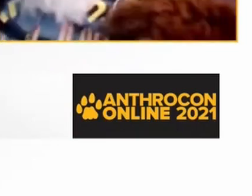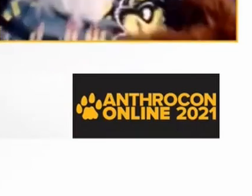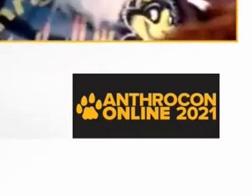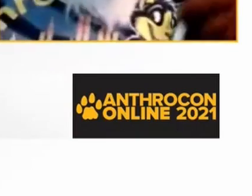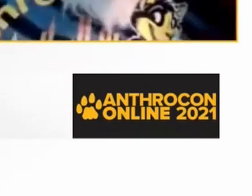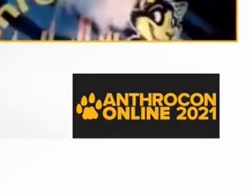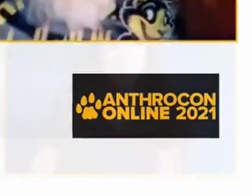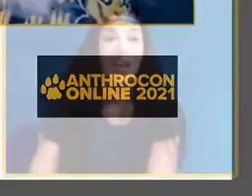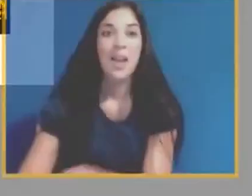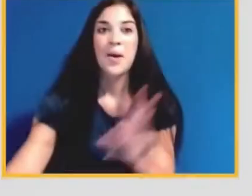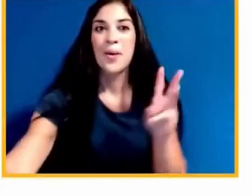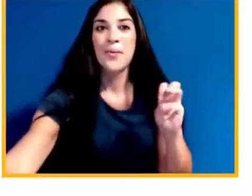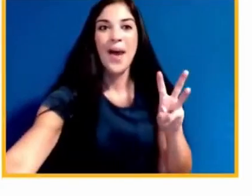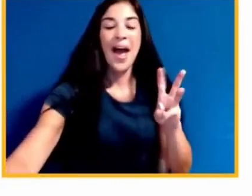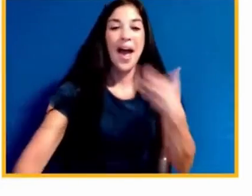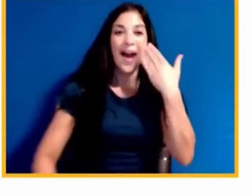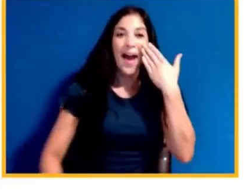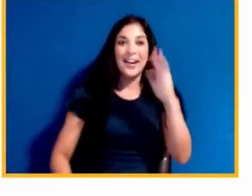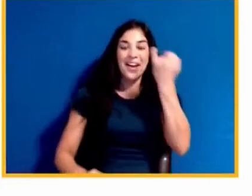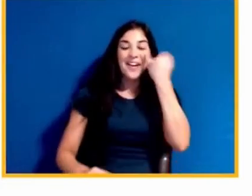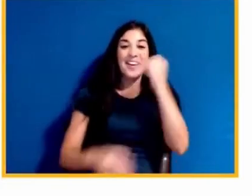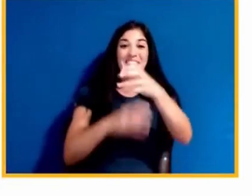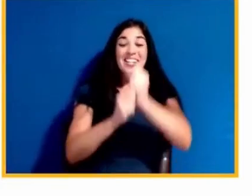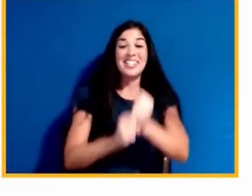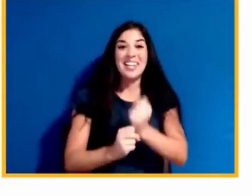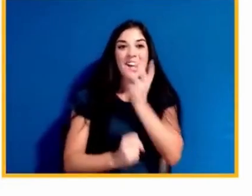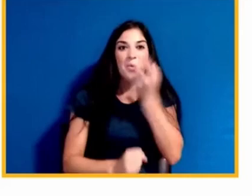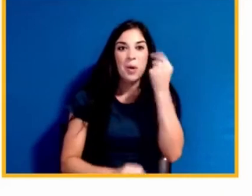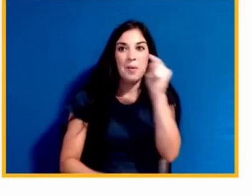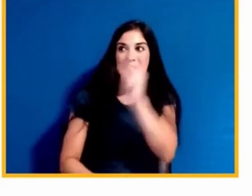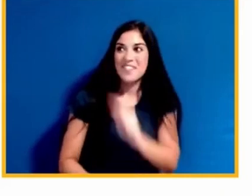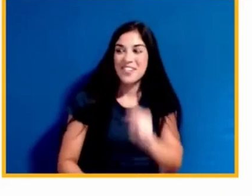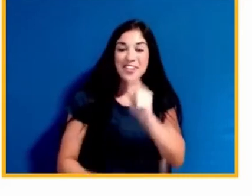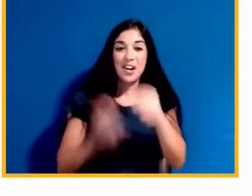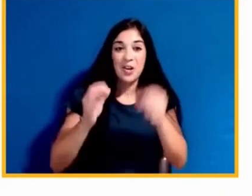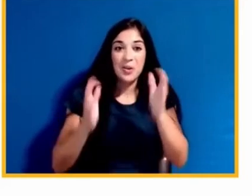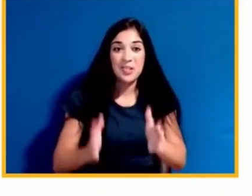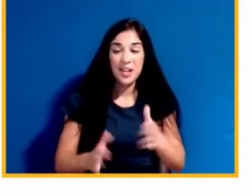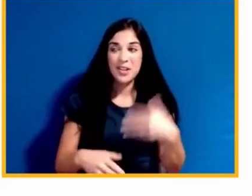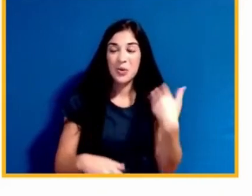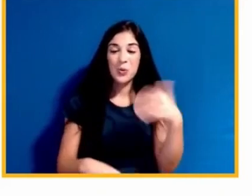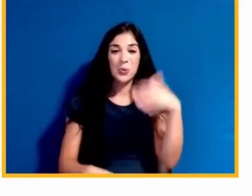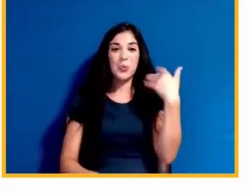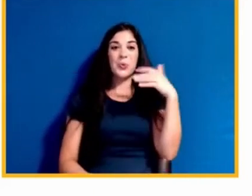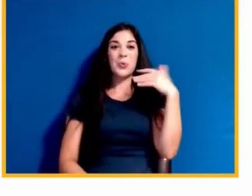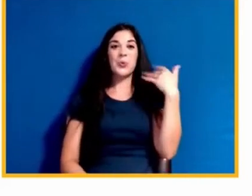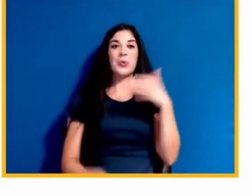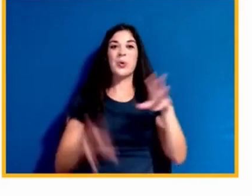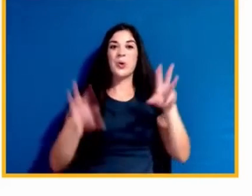[Zeke] Well, I don't know if it's getting warm in here for any of you judges but, oh my goodness, I'm feeling a little